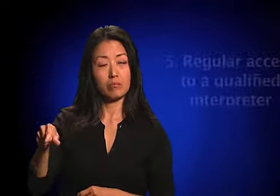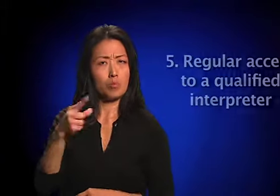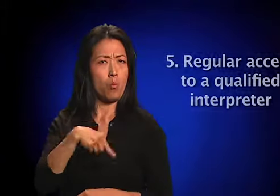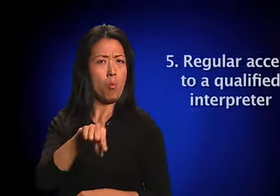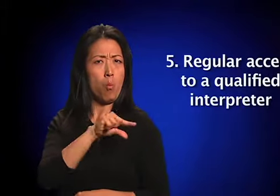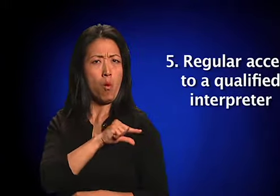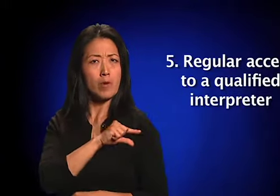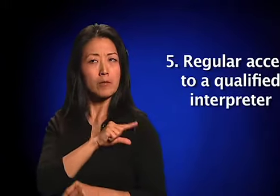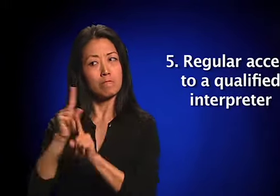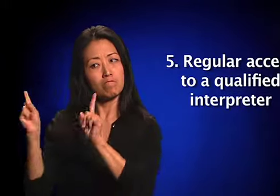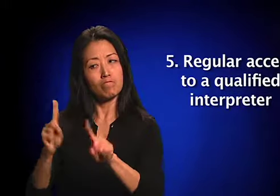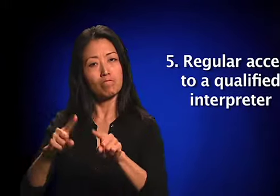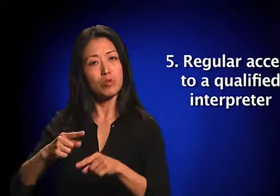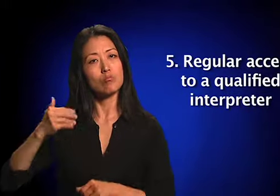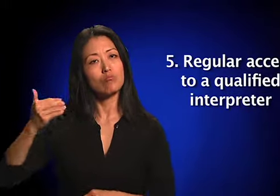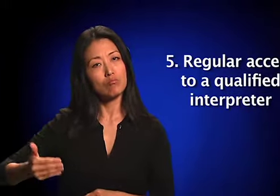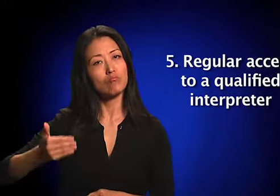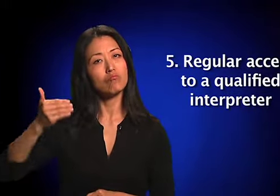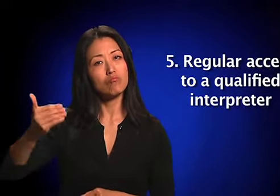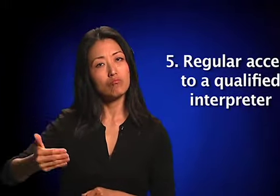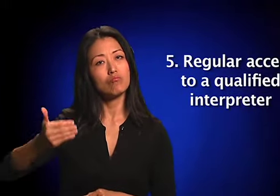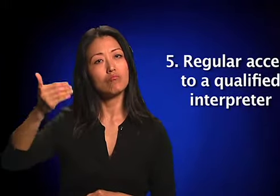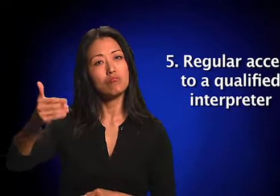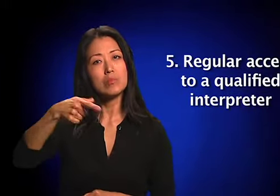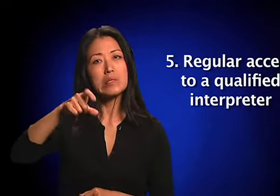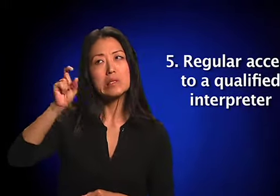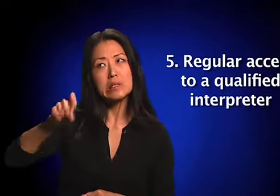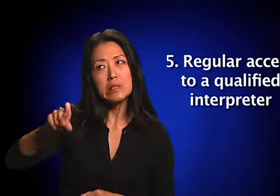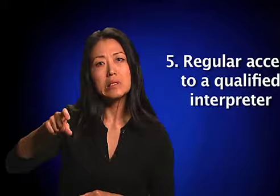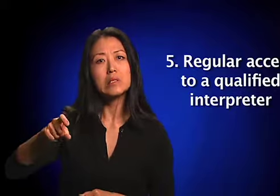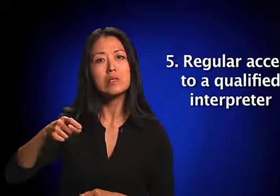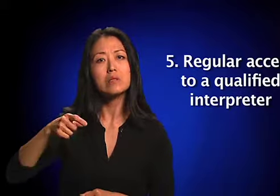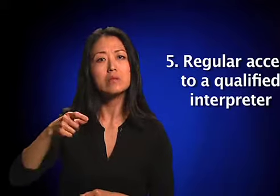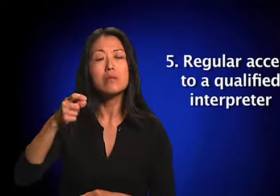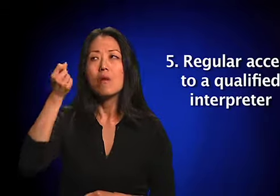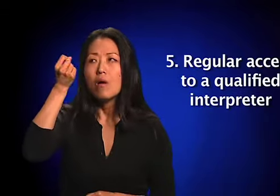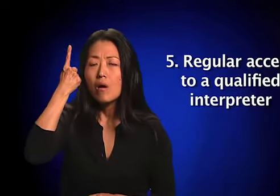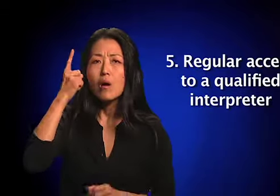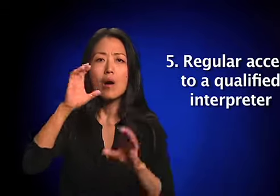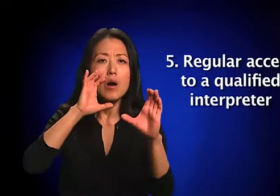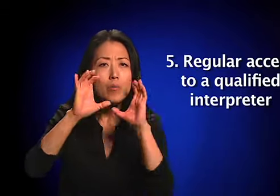Finally, you should expect regular access to a qualified interpreter